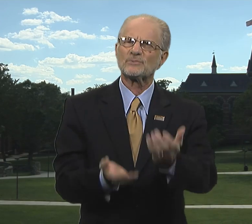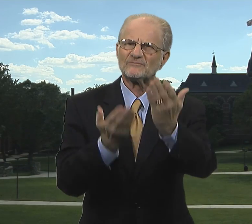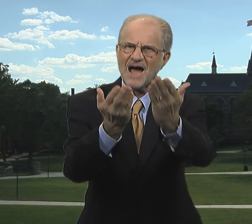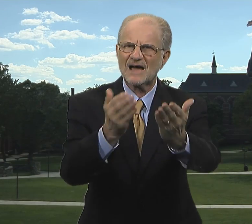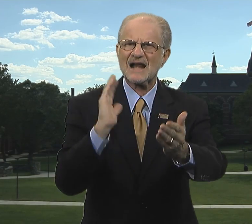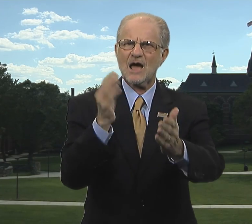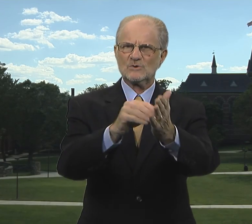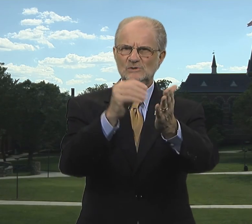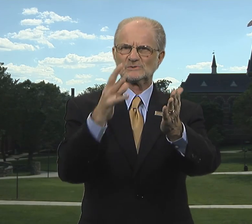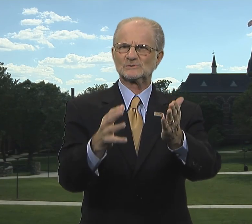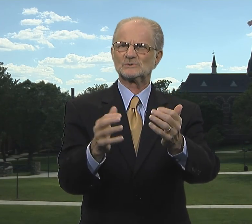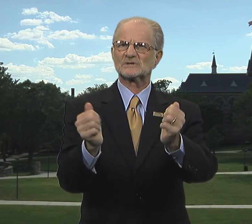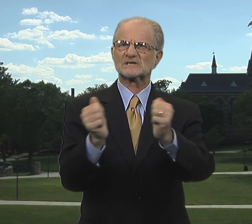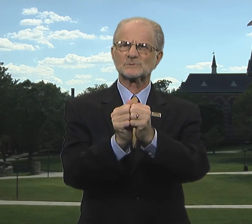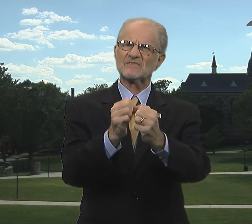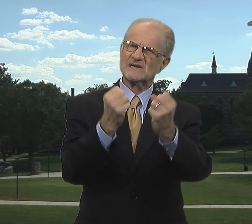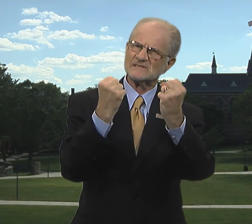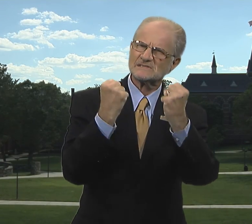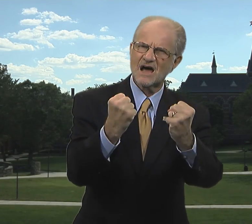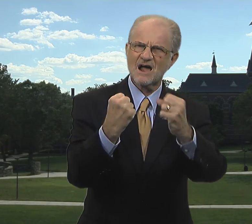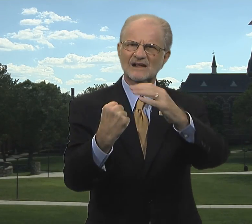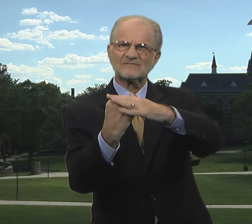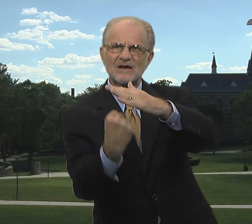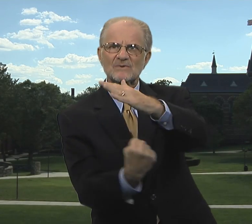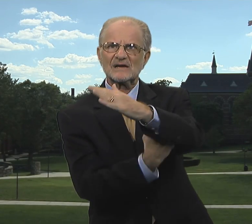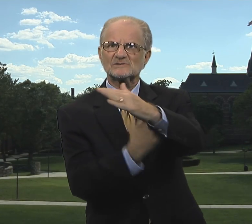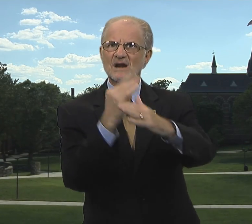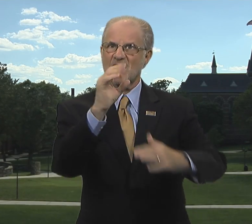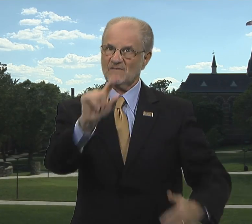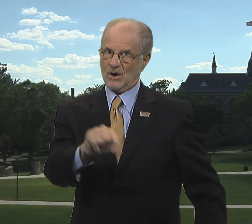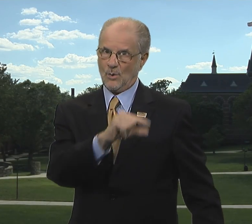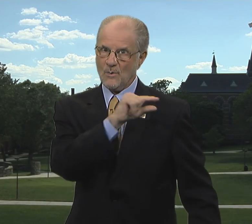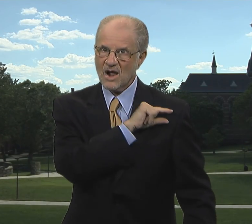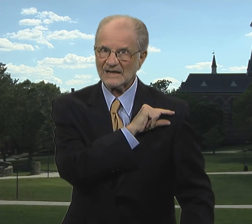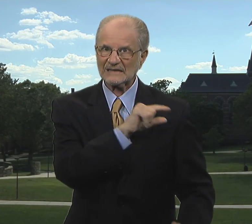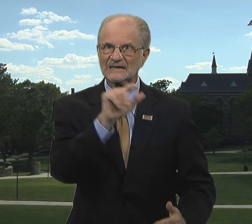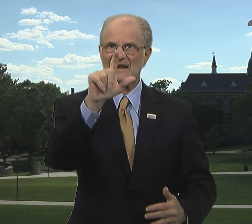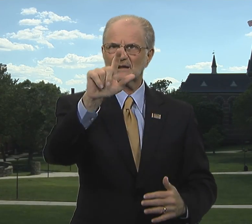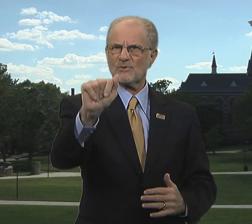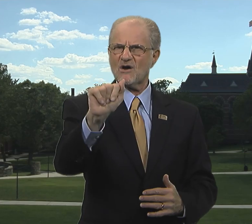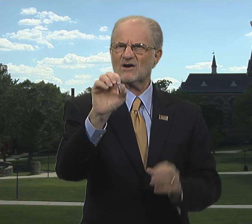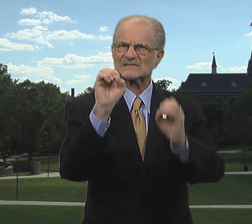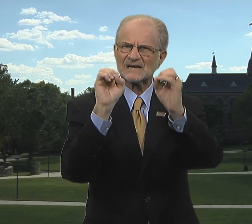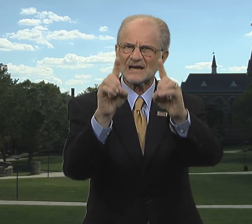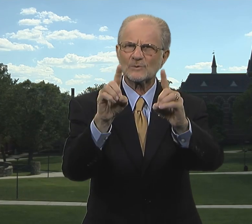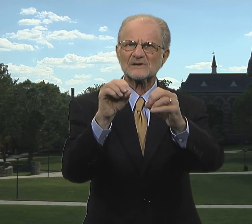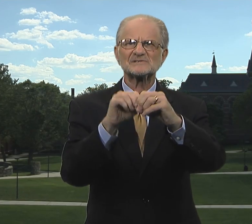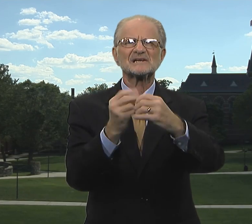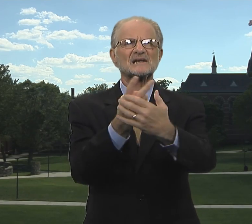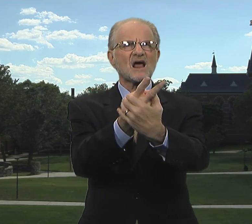We provide our students with the solid foundation of a quality Liberal Arts education